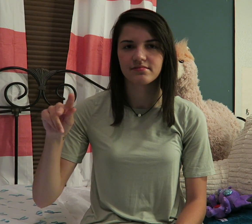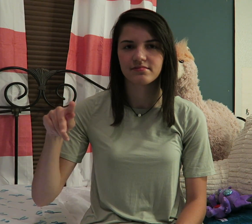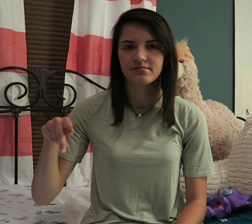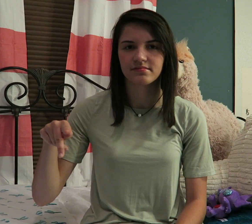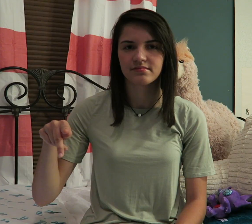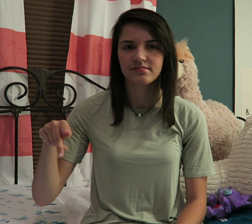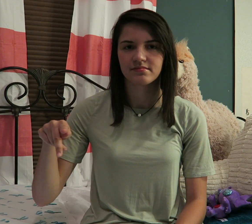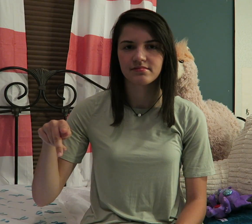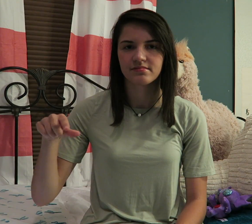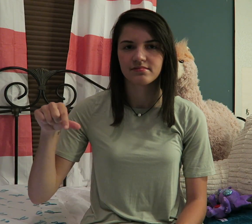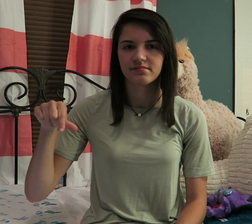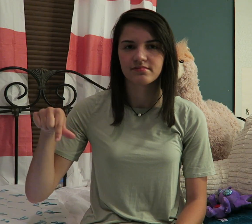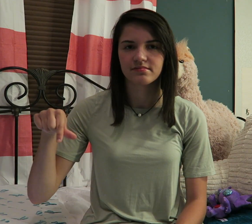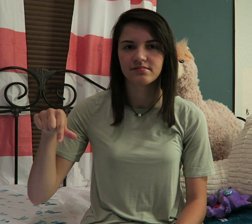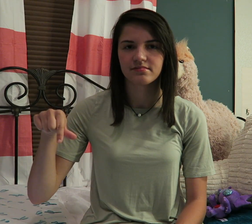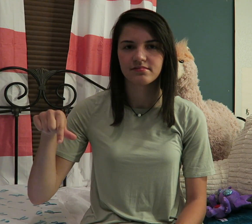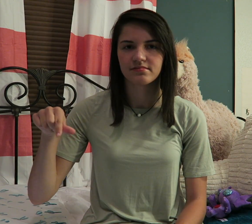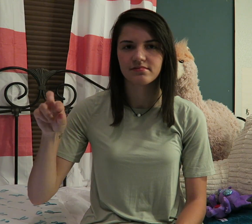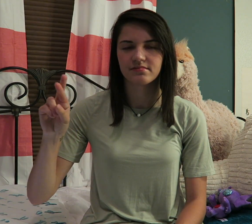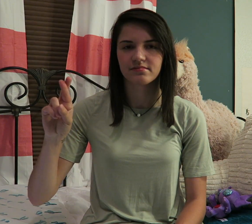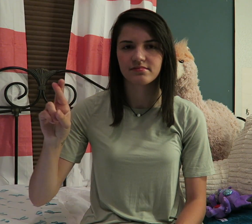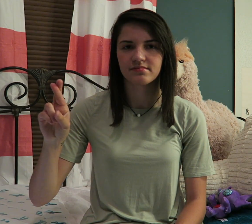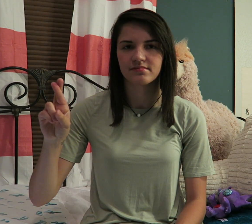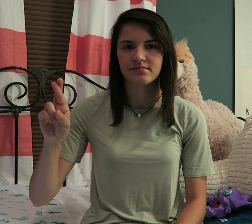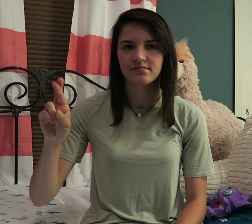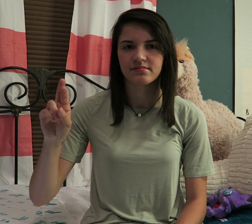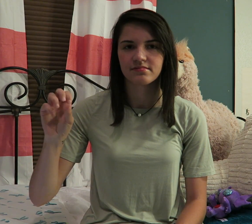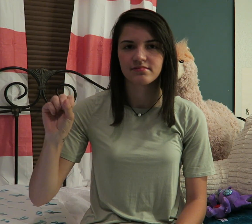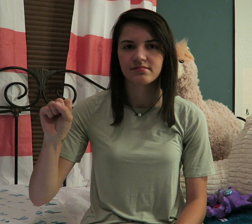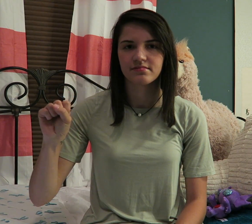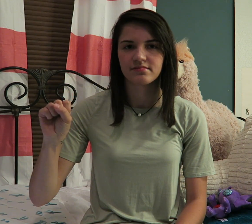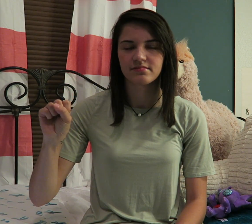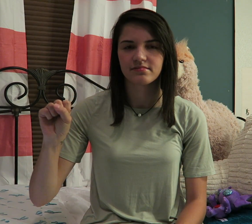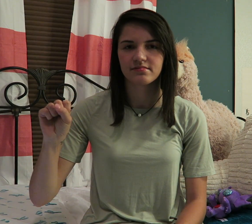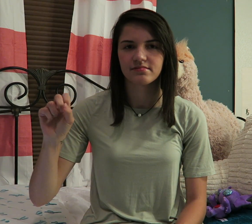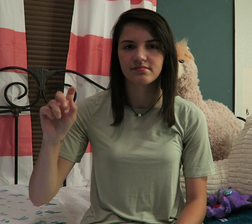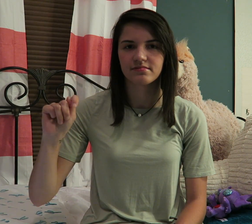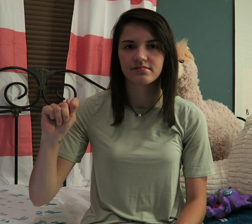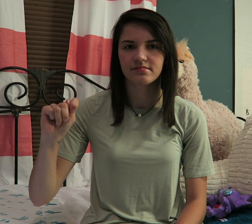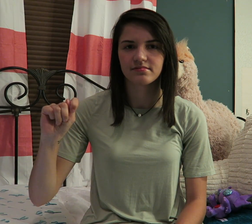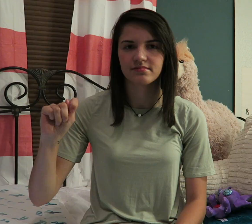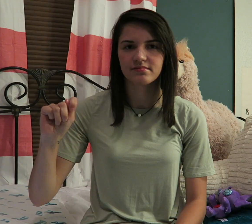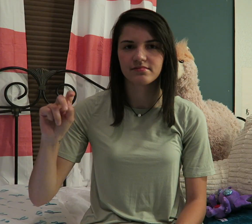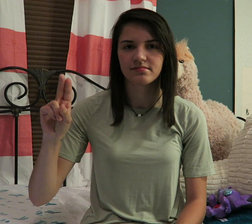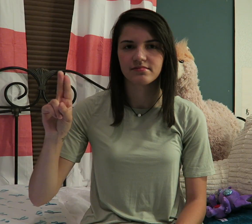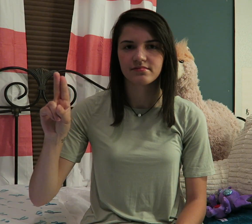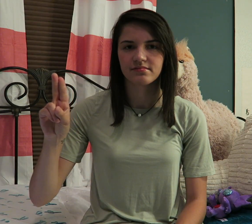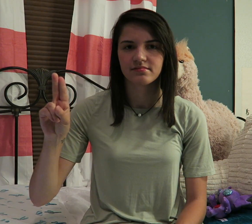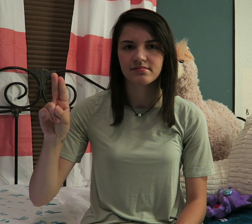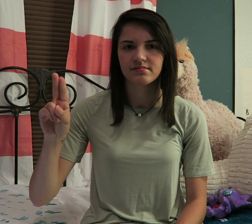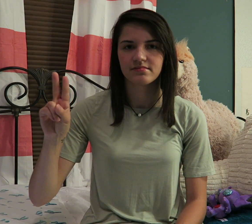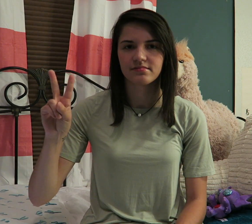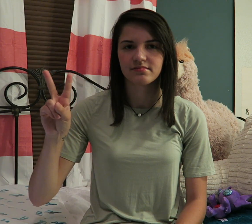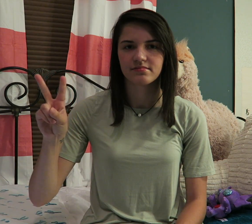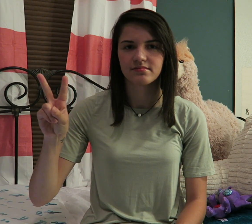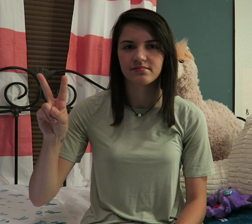P Q R S T U V